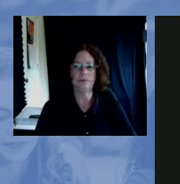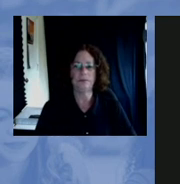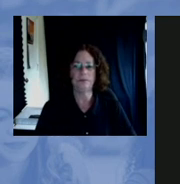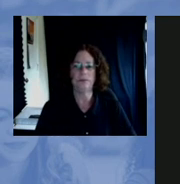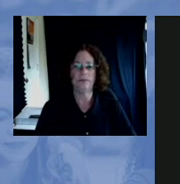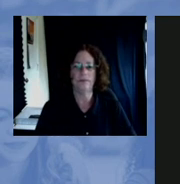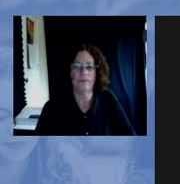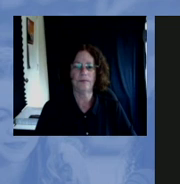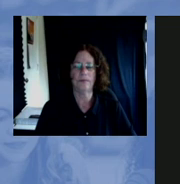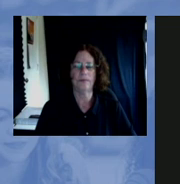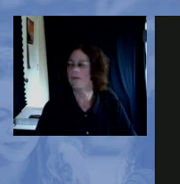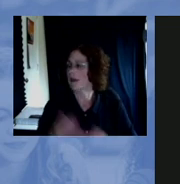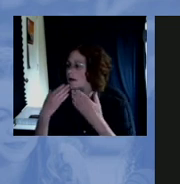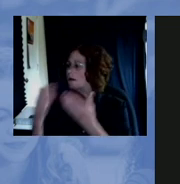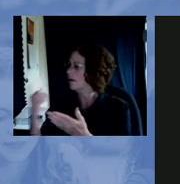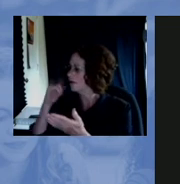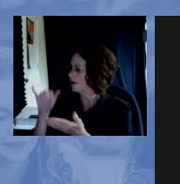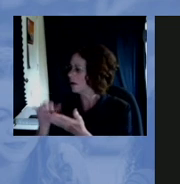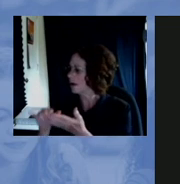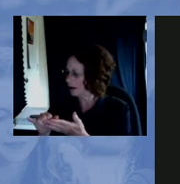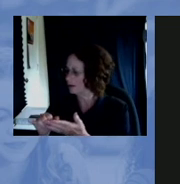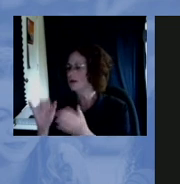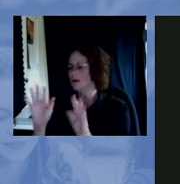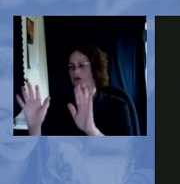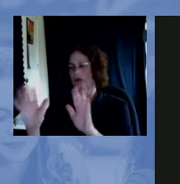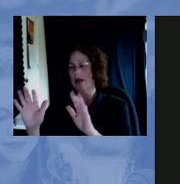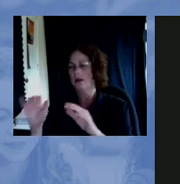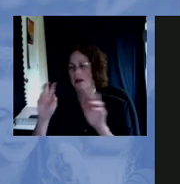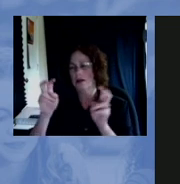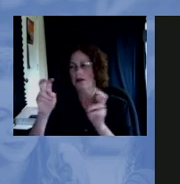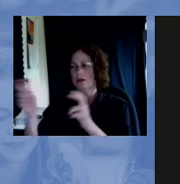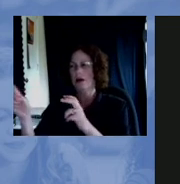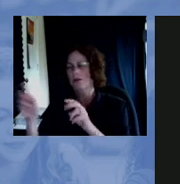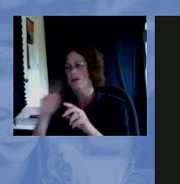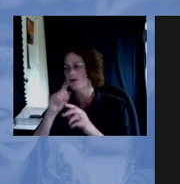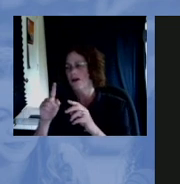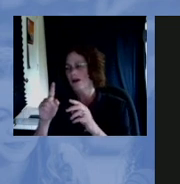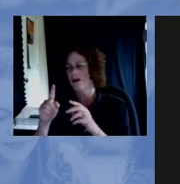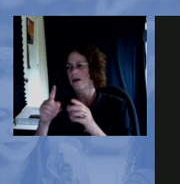THANK YOU FOR THAT. AND THAT'S AWESOME BECAUSE WE KNOW THOSE TOPICS ARE OFTEN CONTROVERSIAL. I THINK OFTEN MUCH MORE CONTROVERSIAL FOR